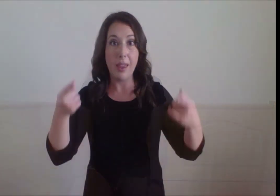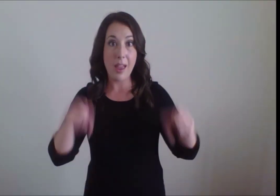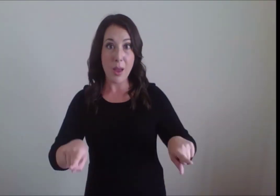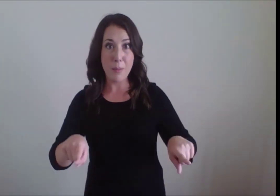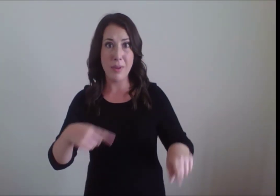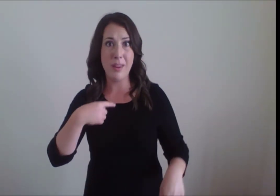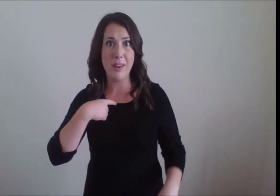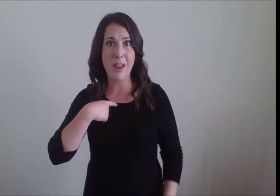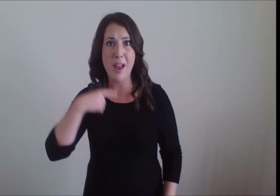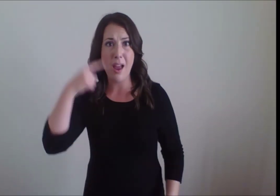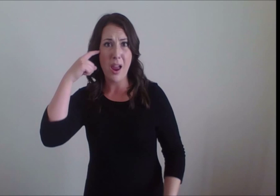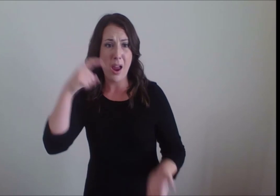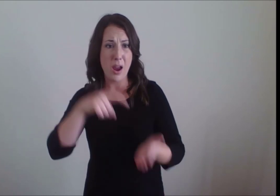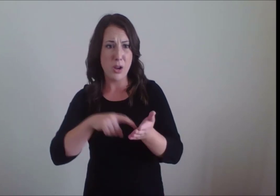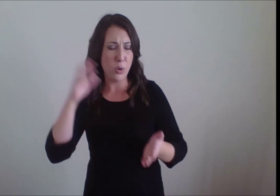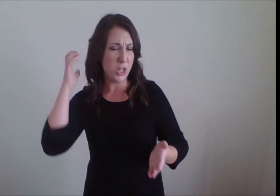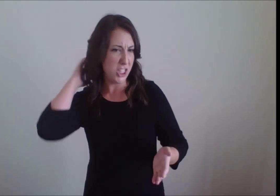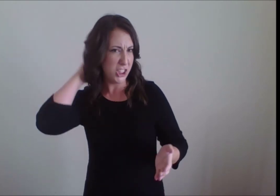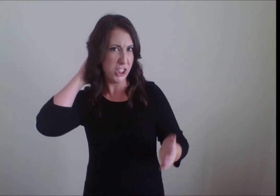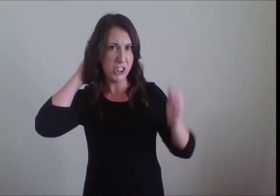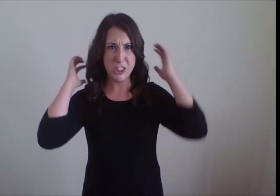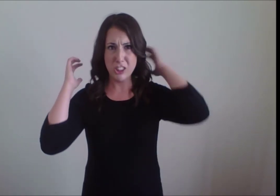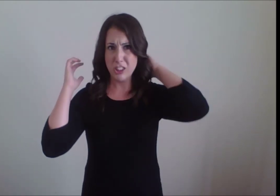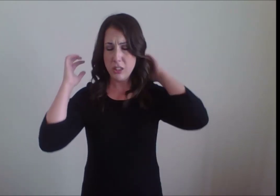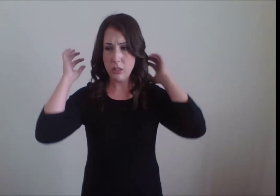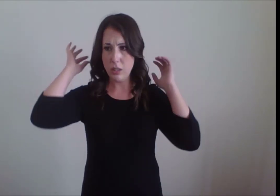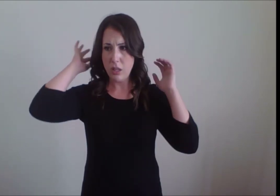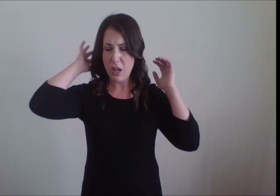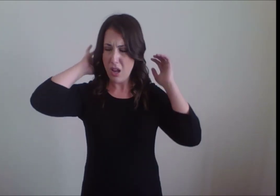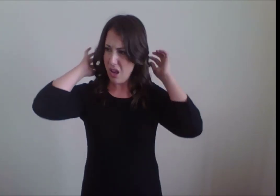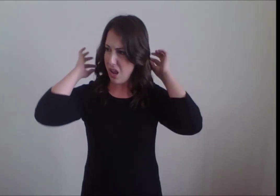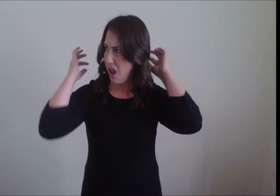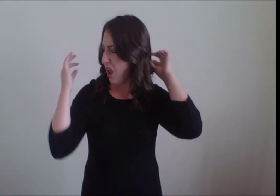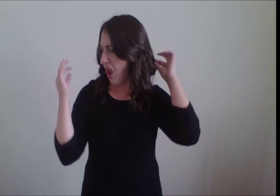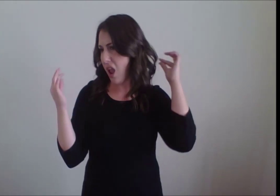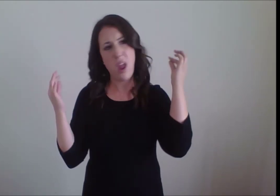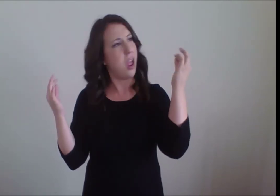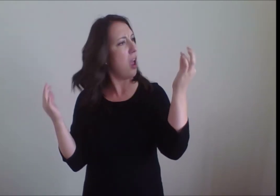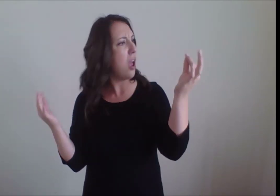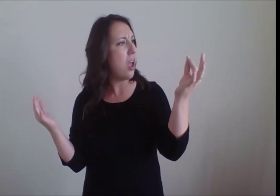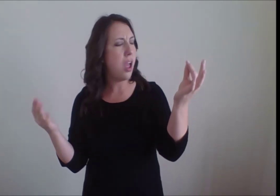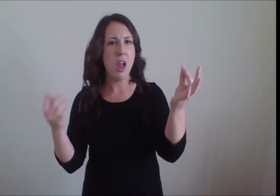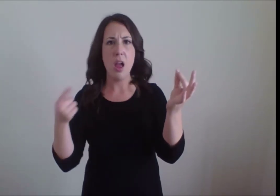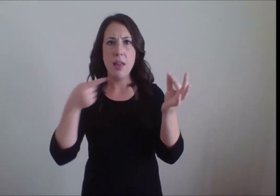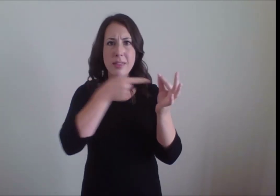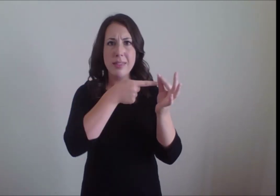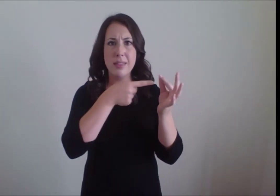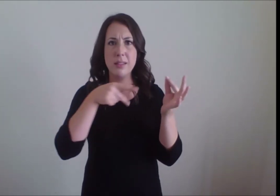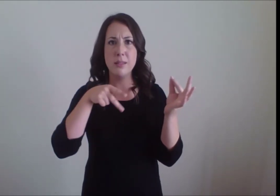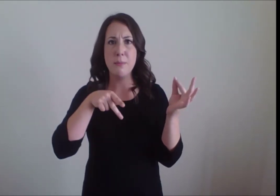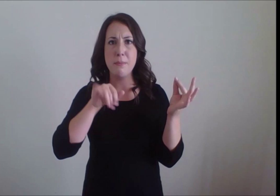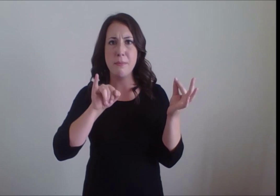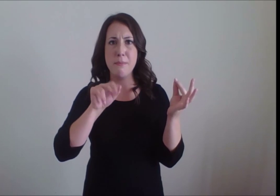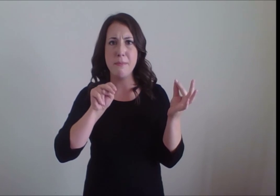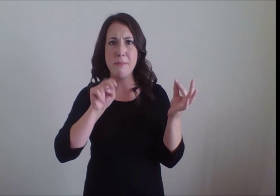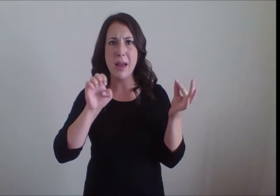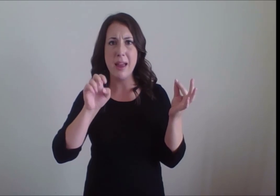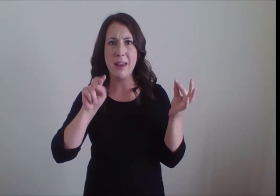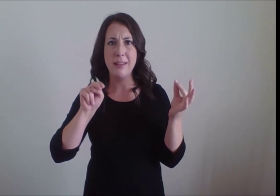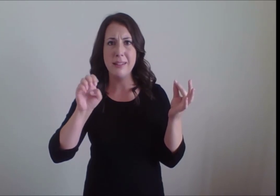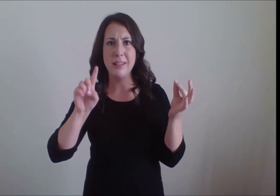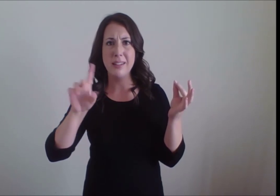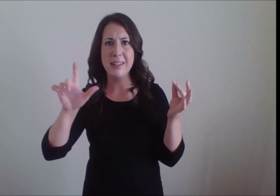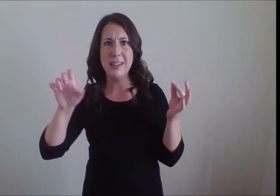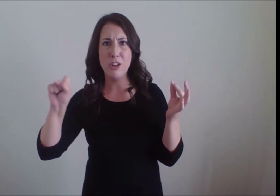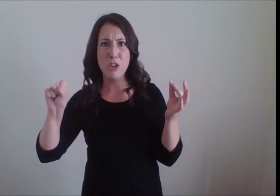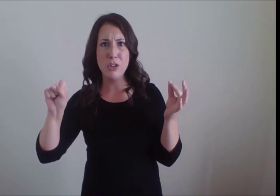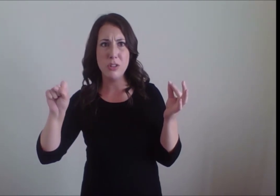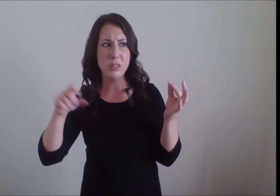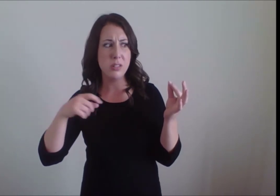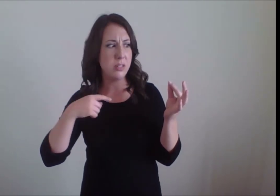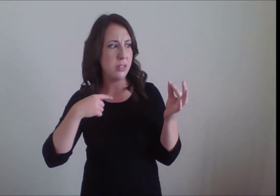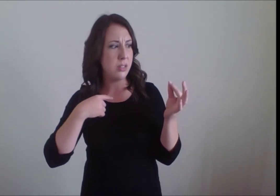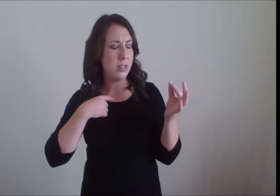Bianca Rae Gerald: Then, I felt pine needles scratching the back of my neck and started pulling them out my hair.